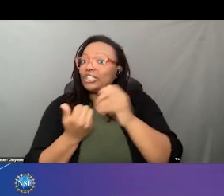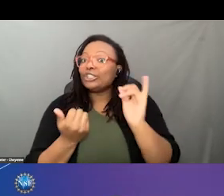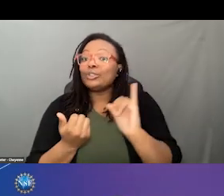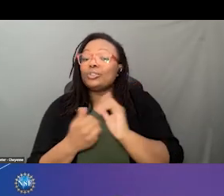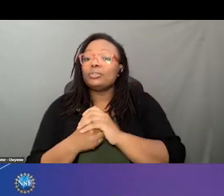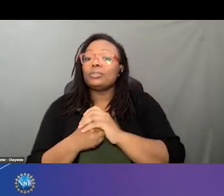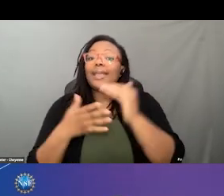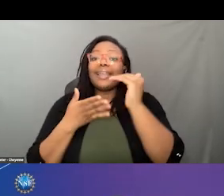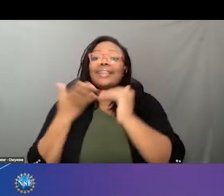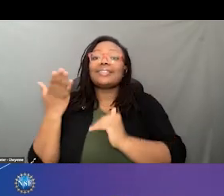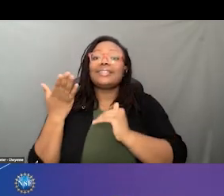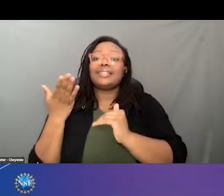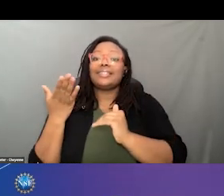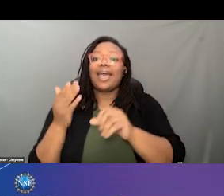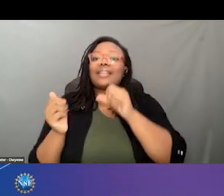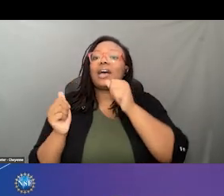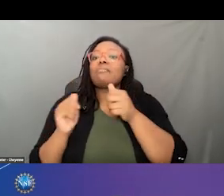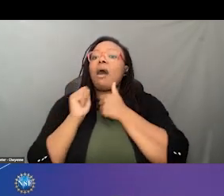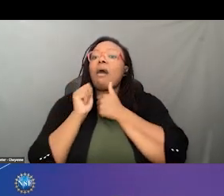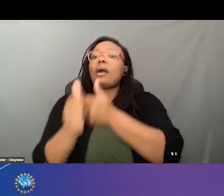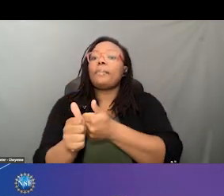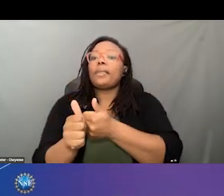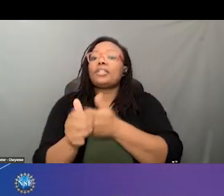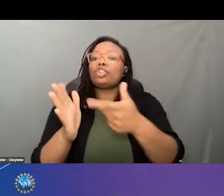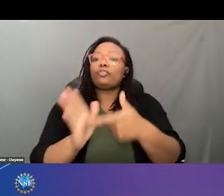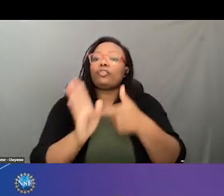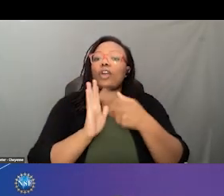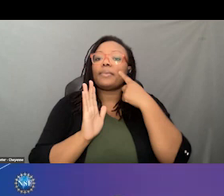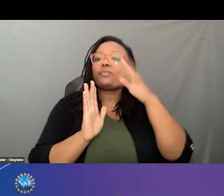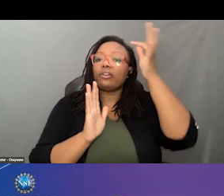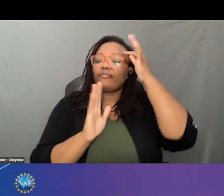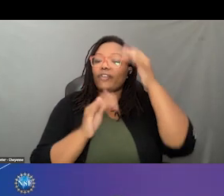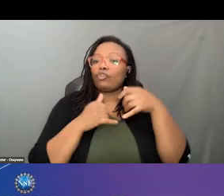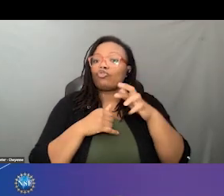And it is listed as a material non-compliance with the terms and conditions of the federal grant.